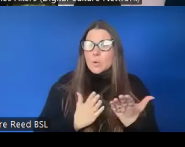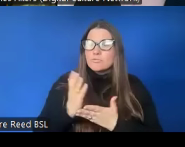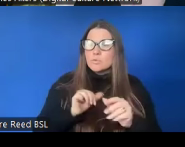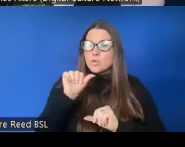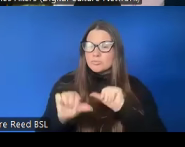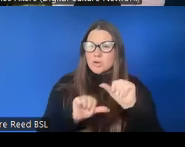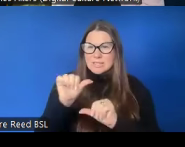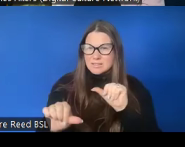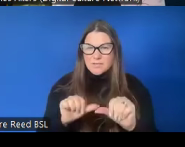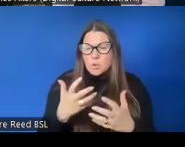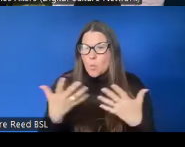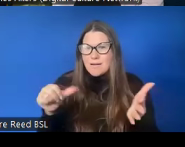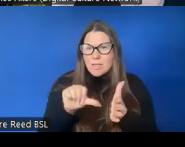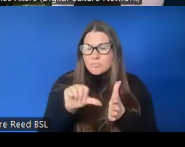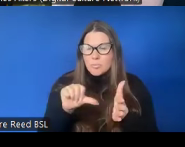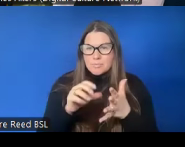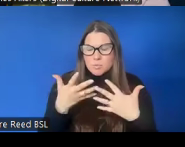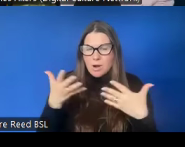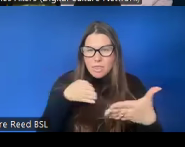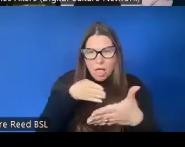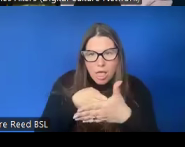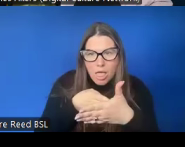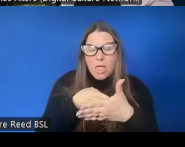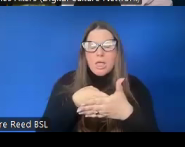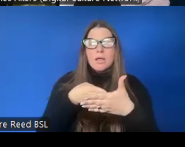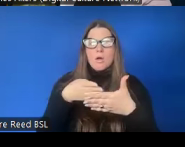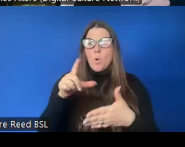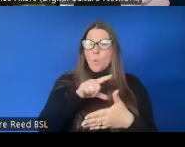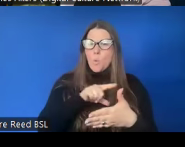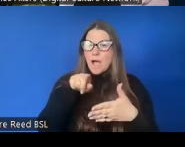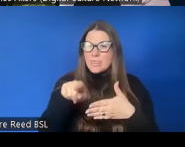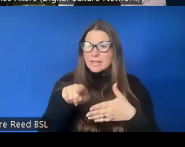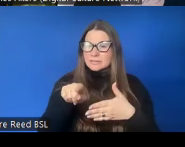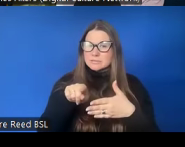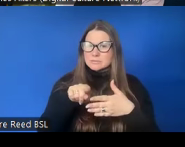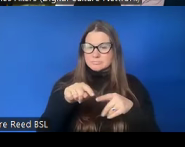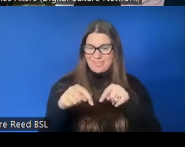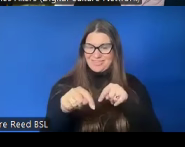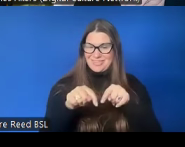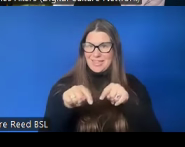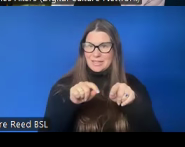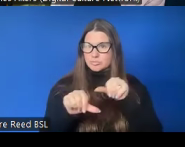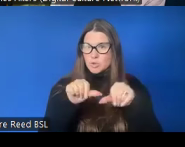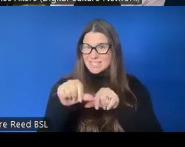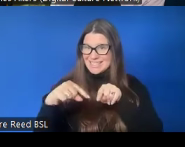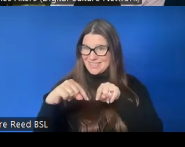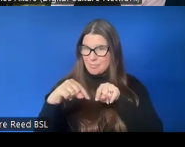to understand what is happening and why things are slowing down. It's really useful to do the internal user stories research